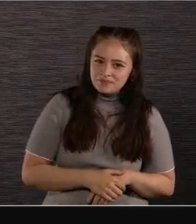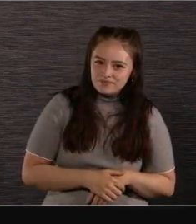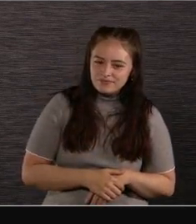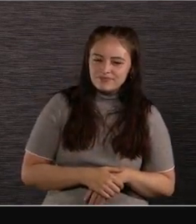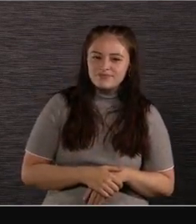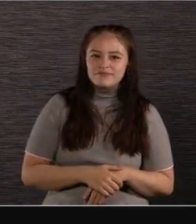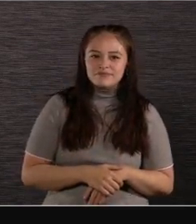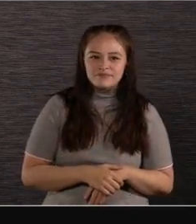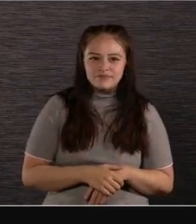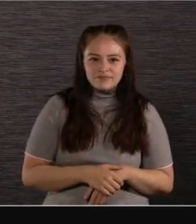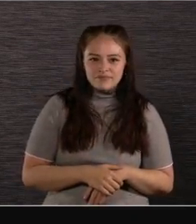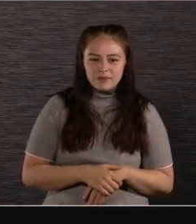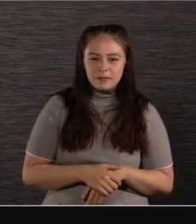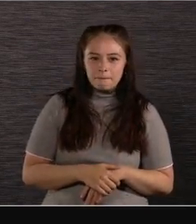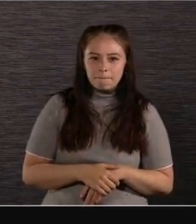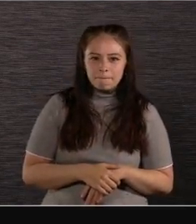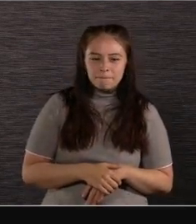No, that's all about the continuous lighting.